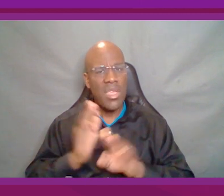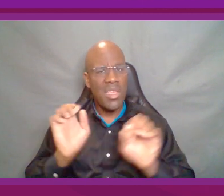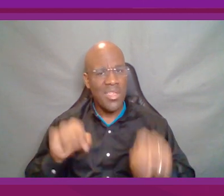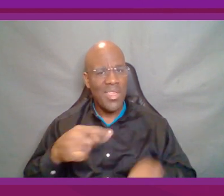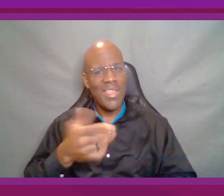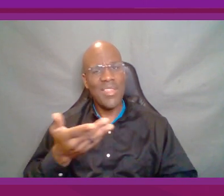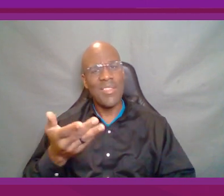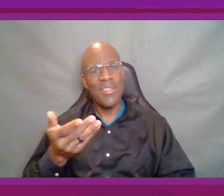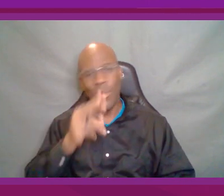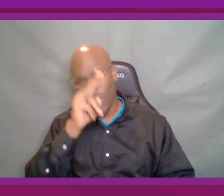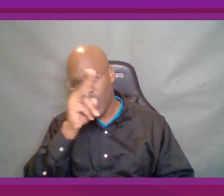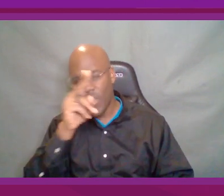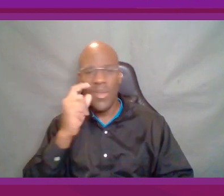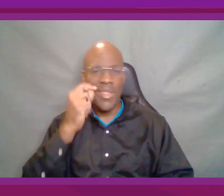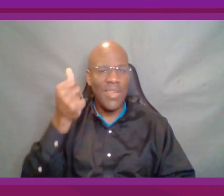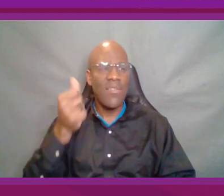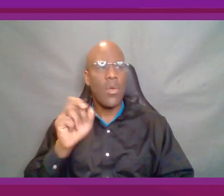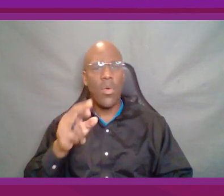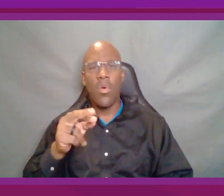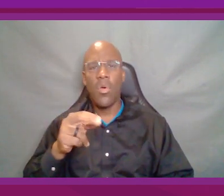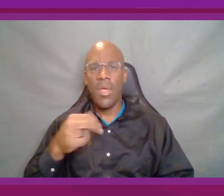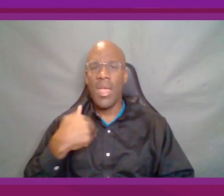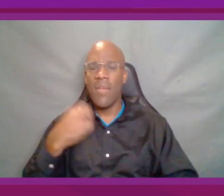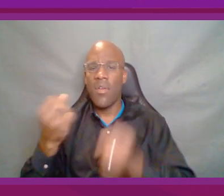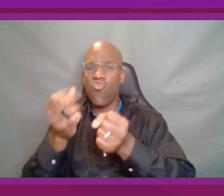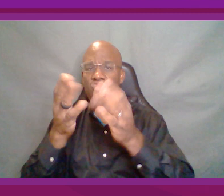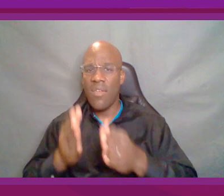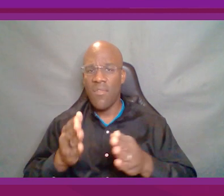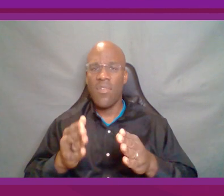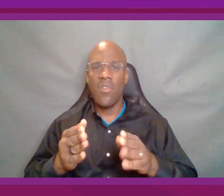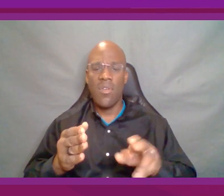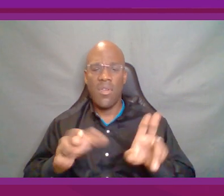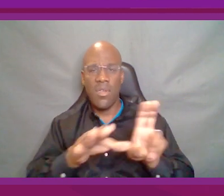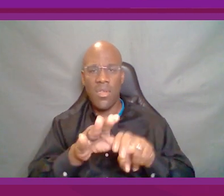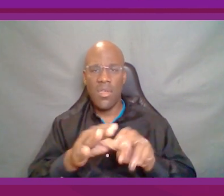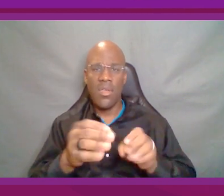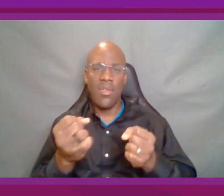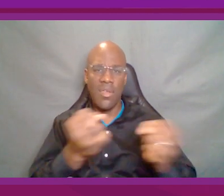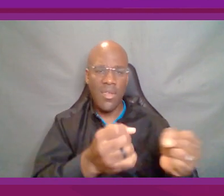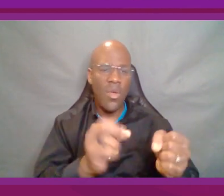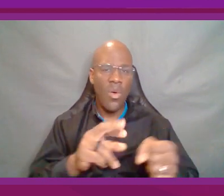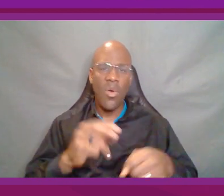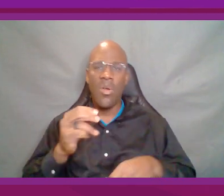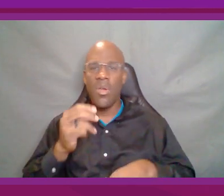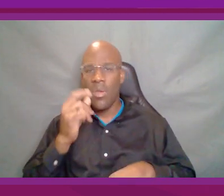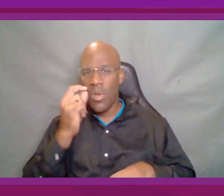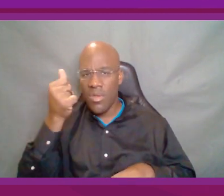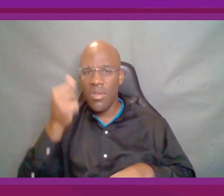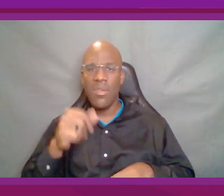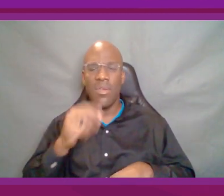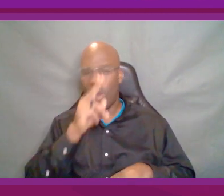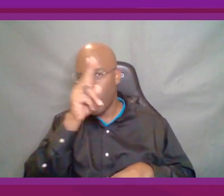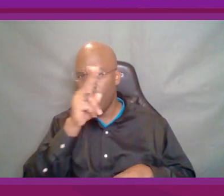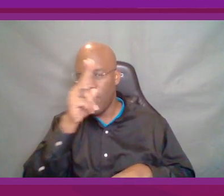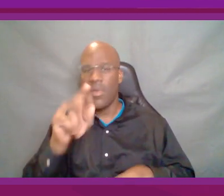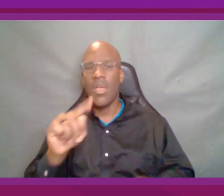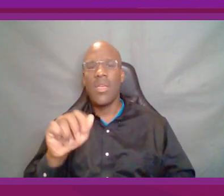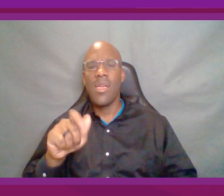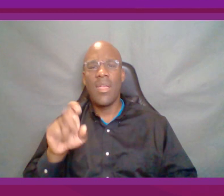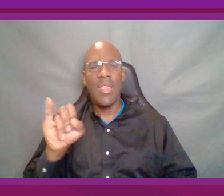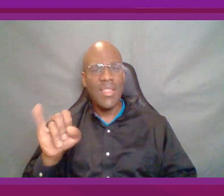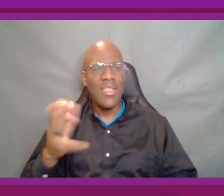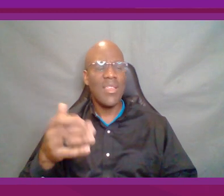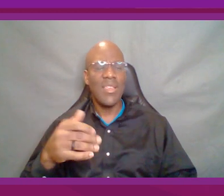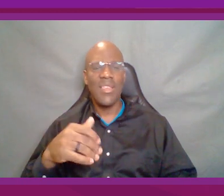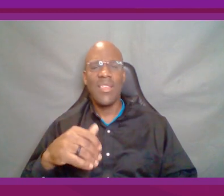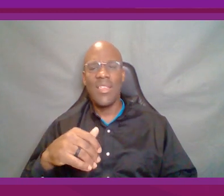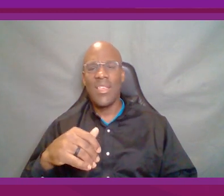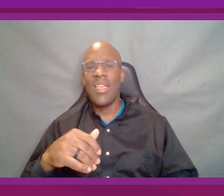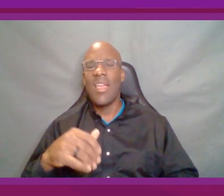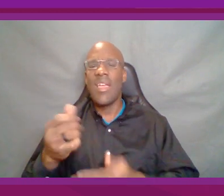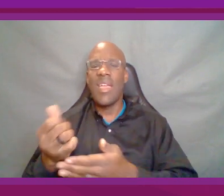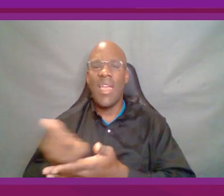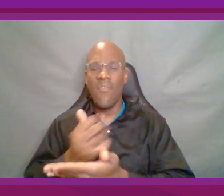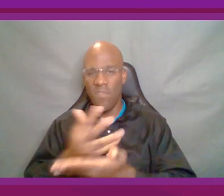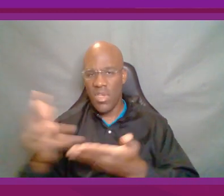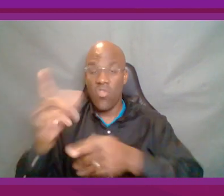or having a driver to transport them, or using rideshare, taxis. So every traditional expectation